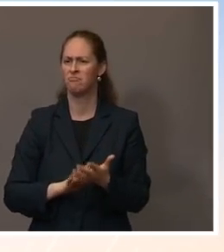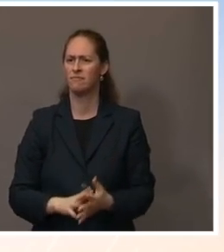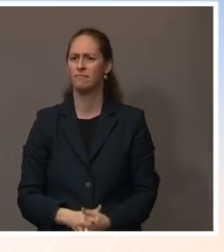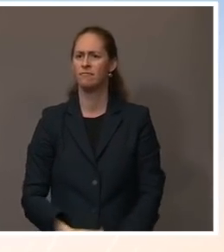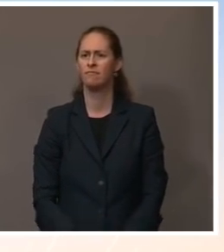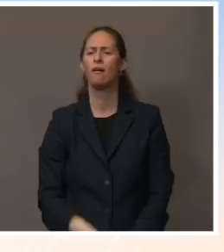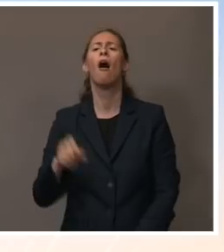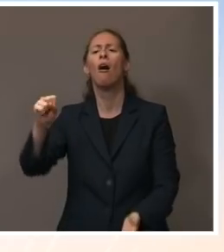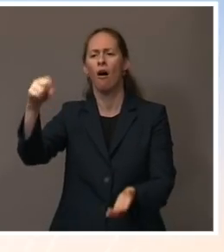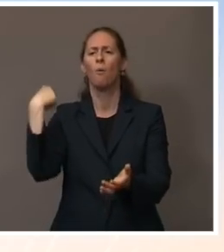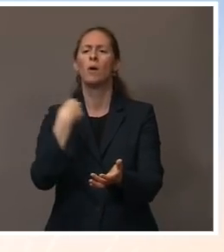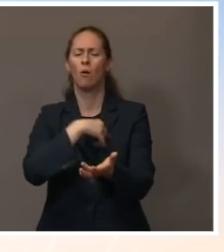The Press: -- crime spree, if you will.